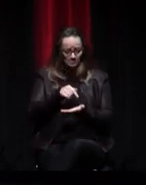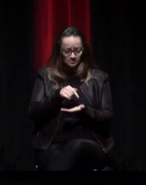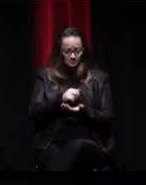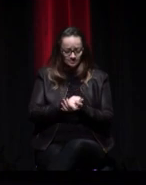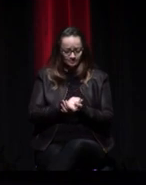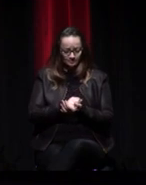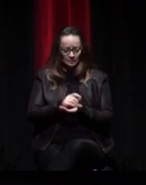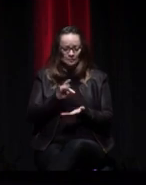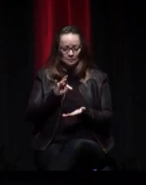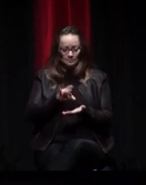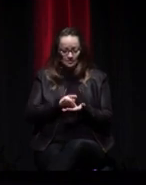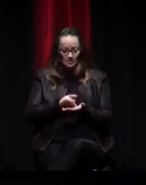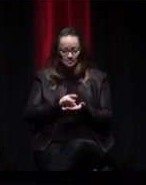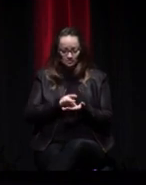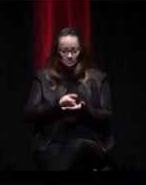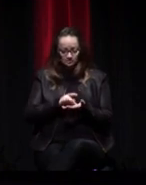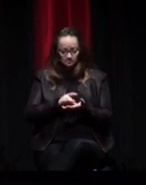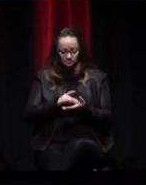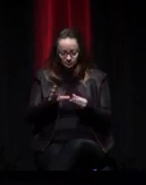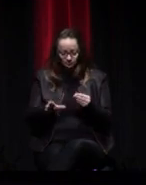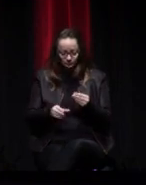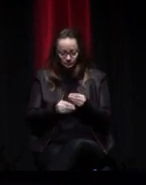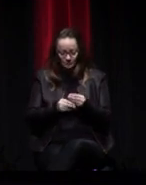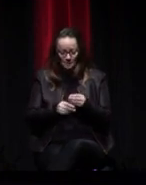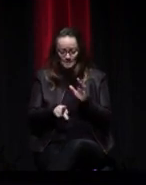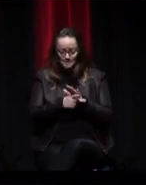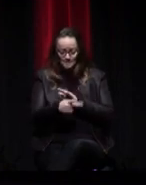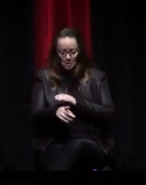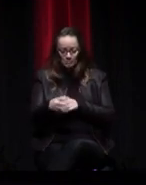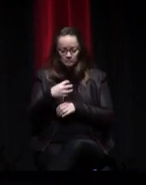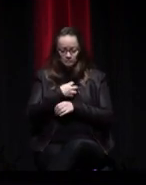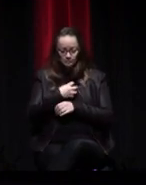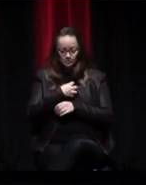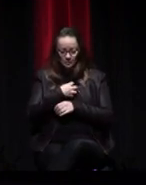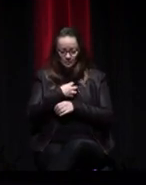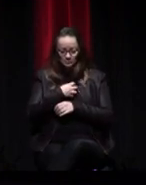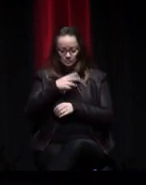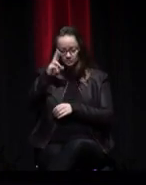constitute the very fabric of the political domain.